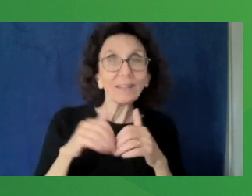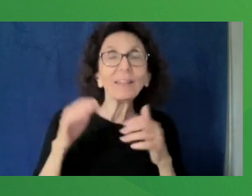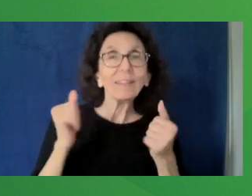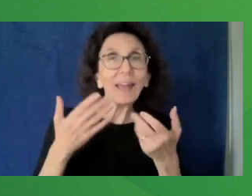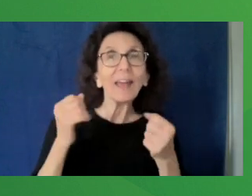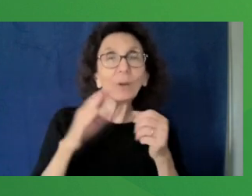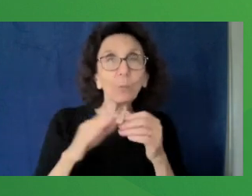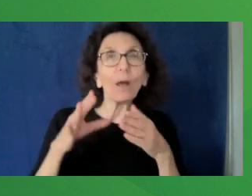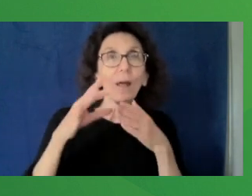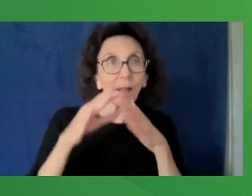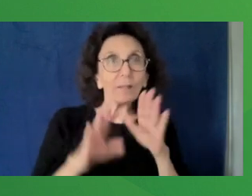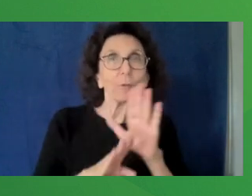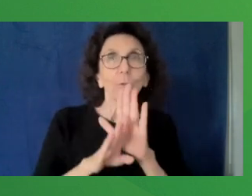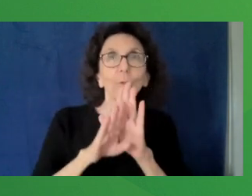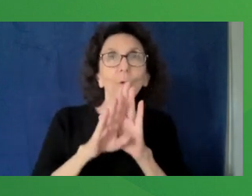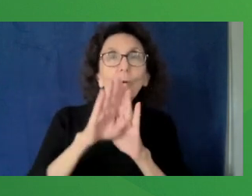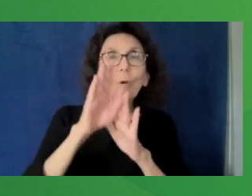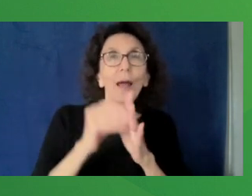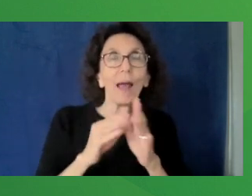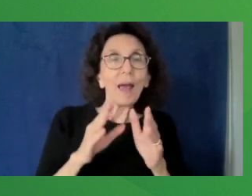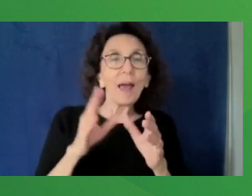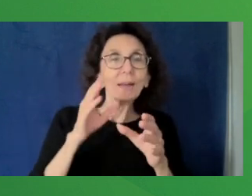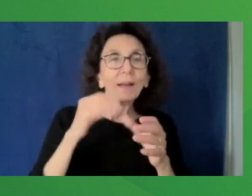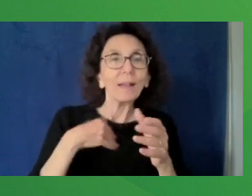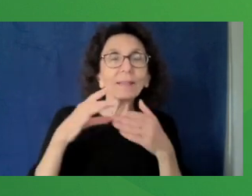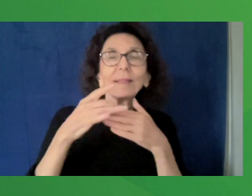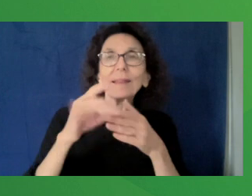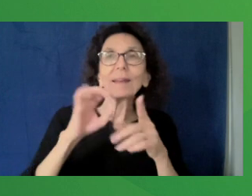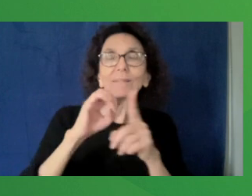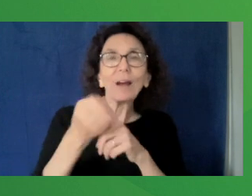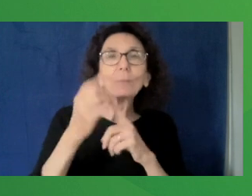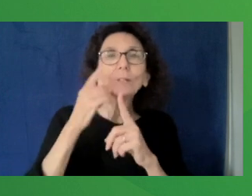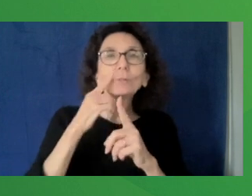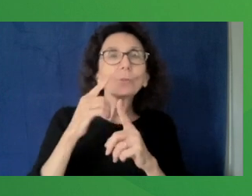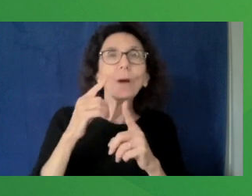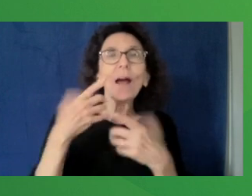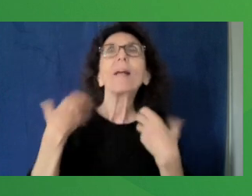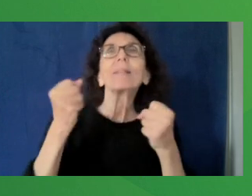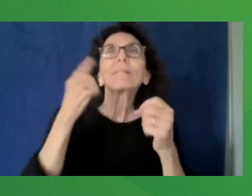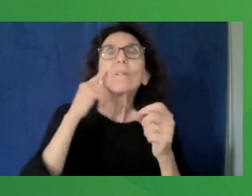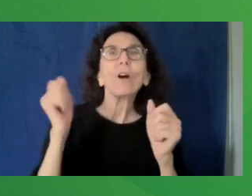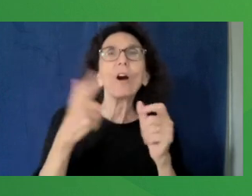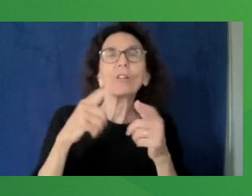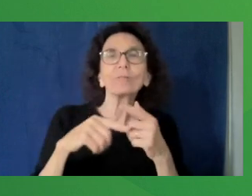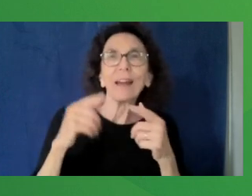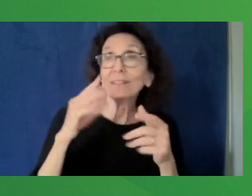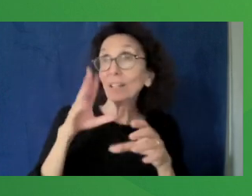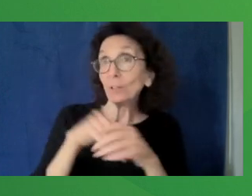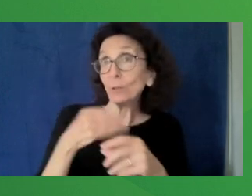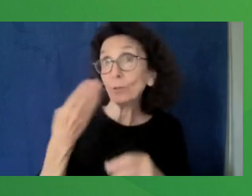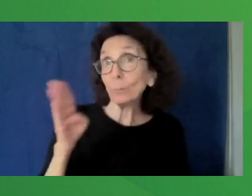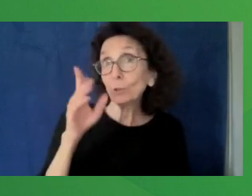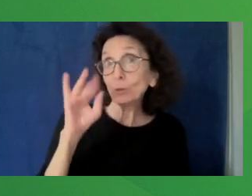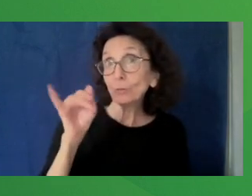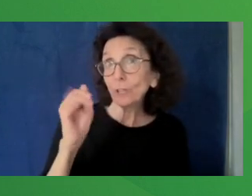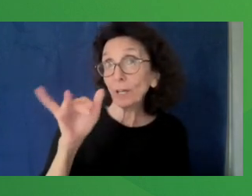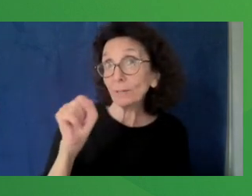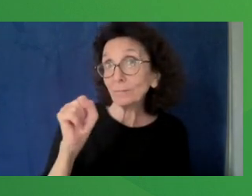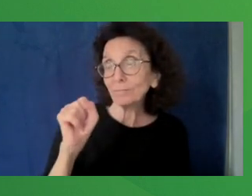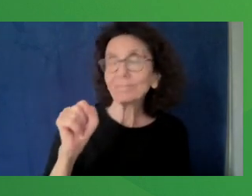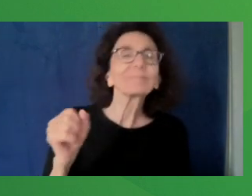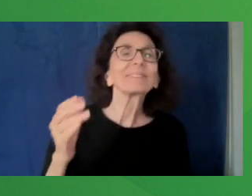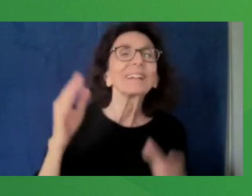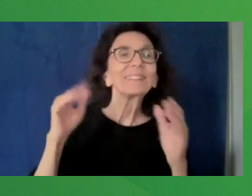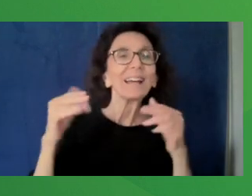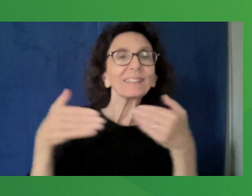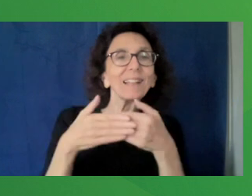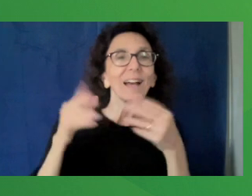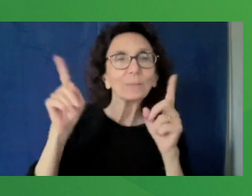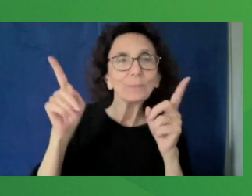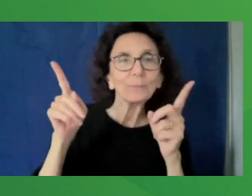for all. Bluejays included too. Next slide. So, in comparing healthy to unhealthy environments,